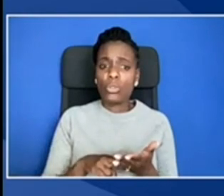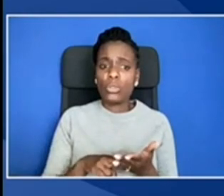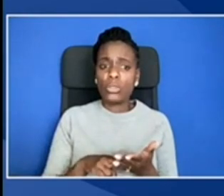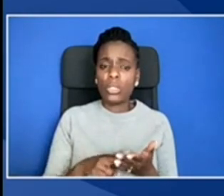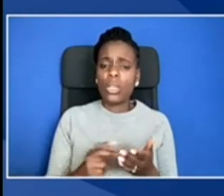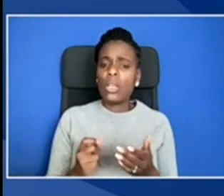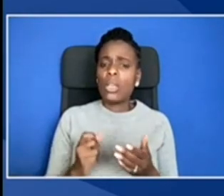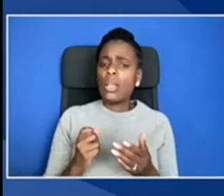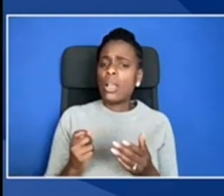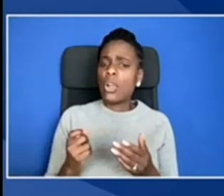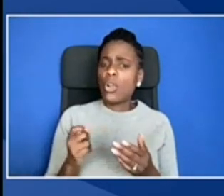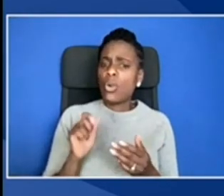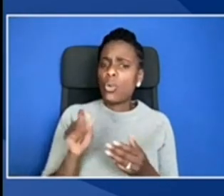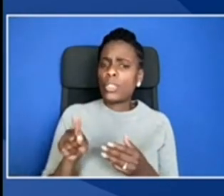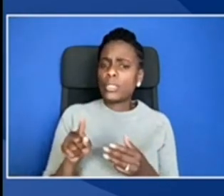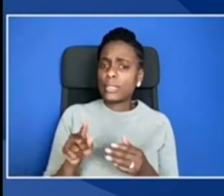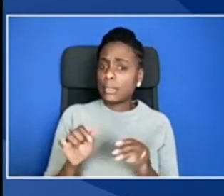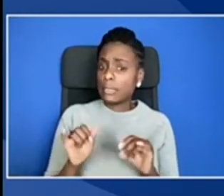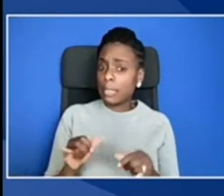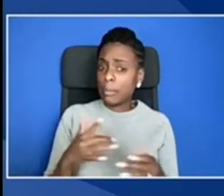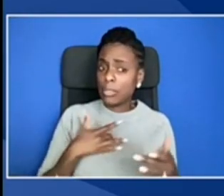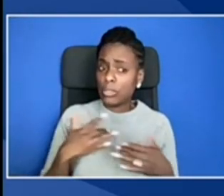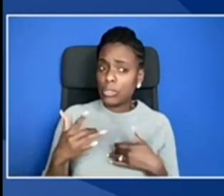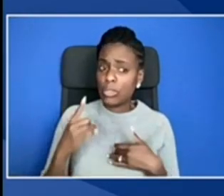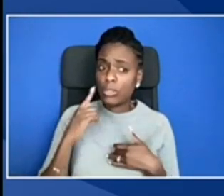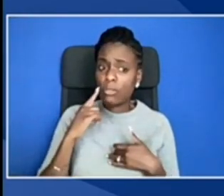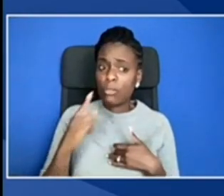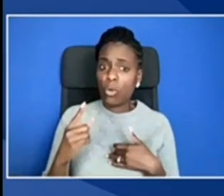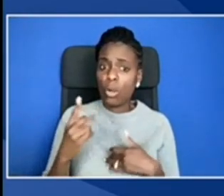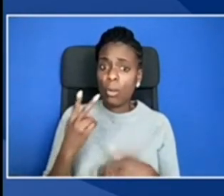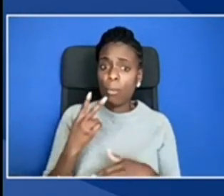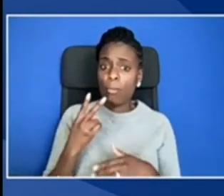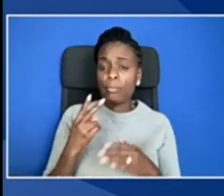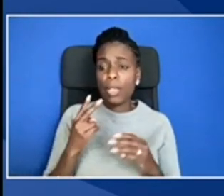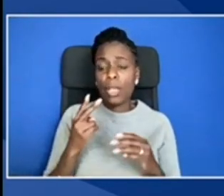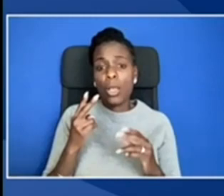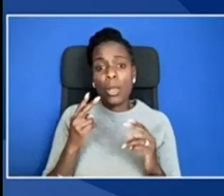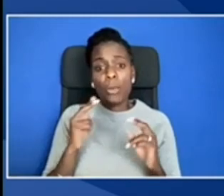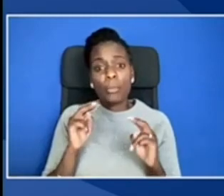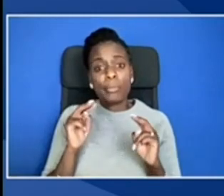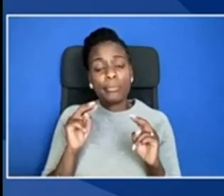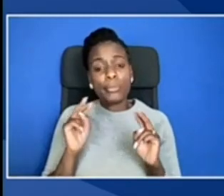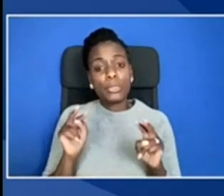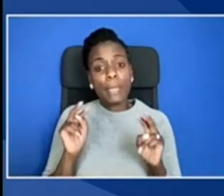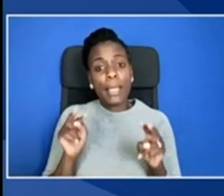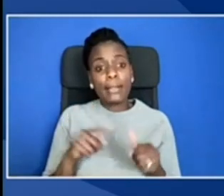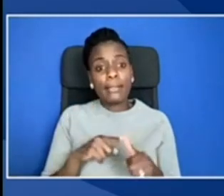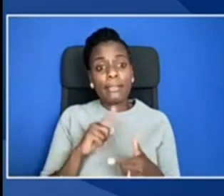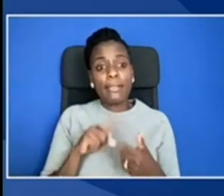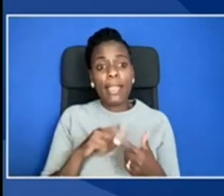concern for prospective and current students? We just want to get clarification around what you're asking.